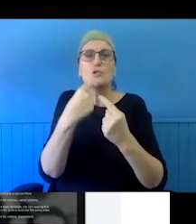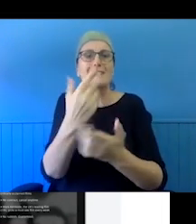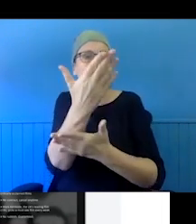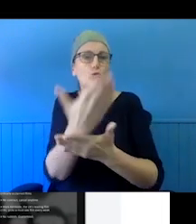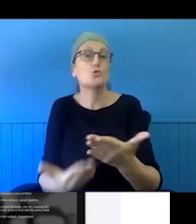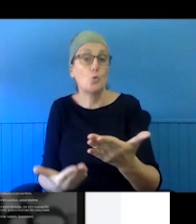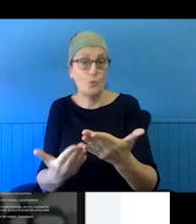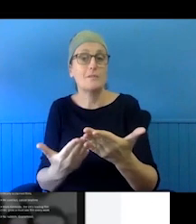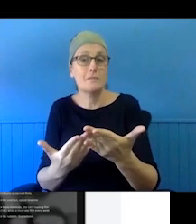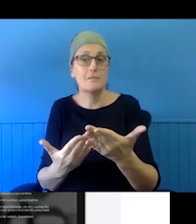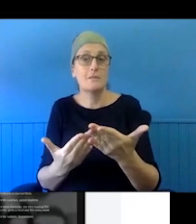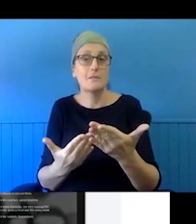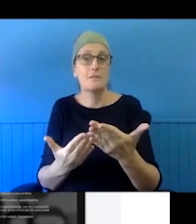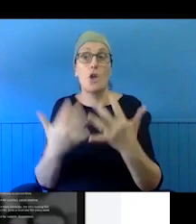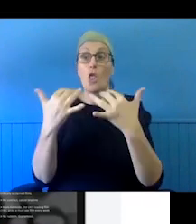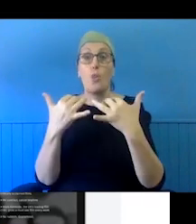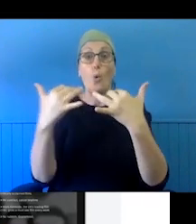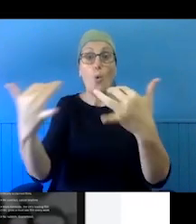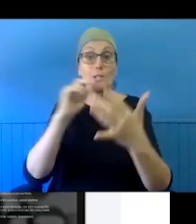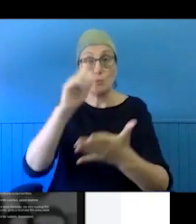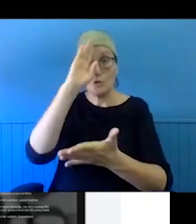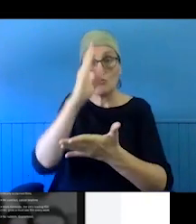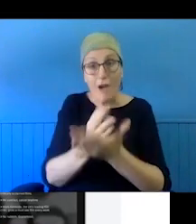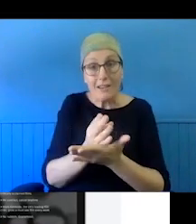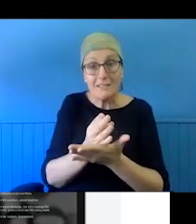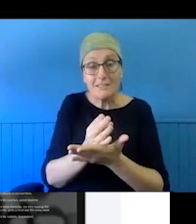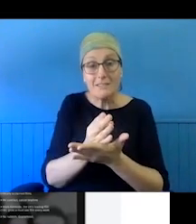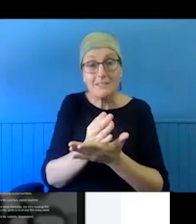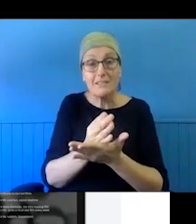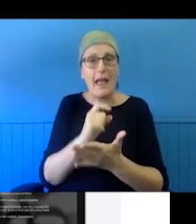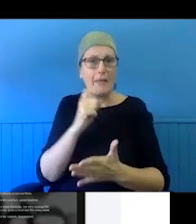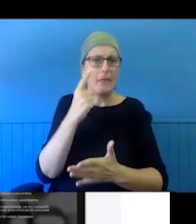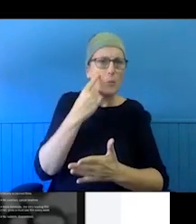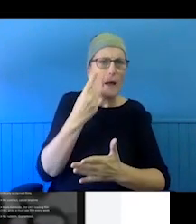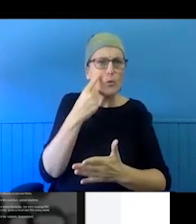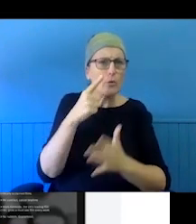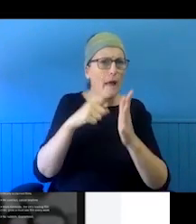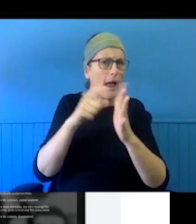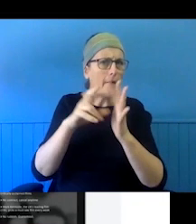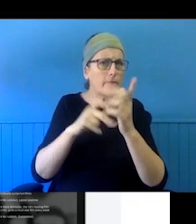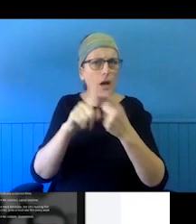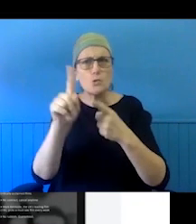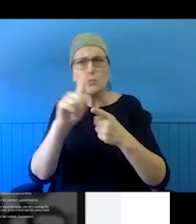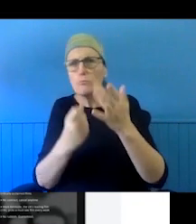them and looks to them for advice around the newest products, services, brands, et cetera. To make money on YouTube, there are some